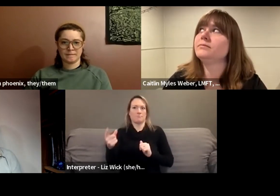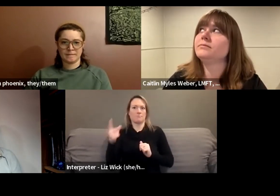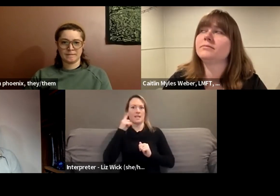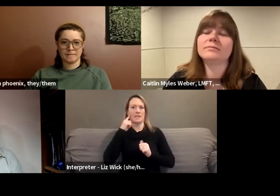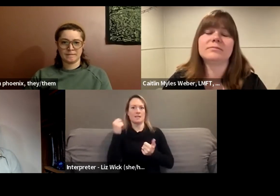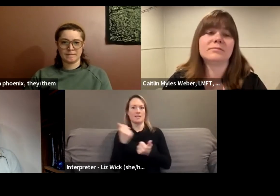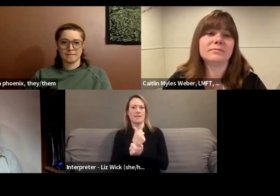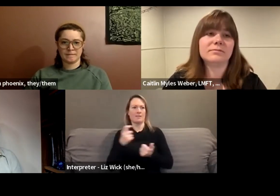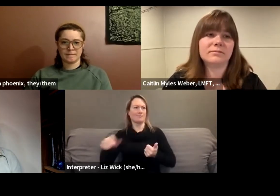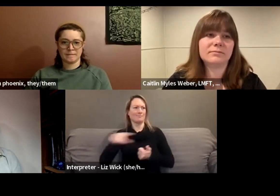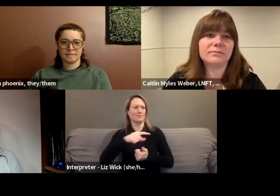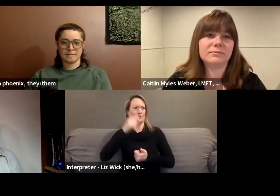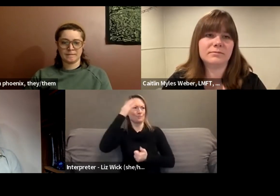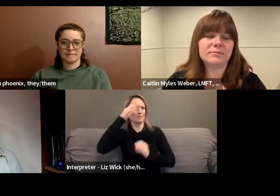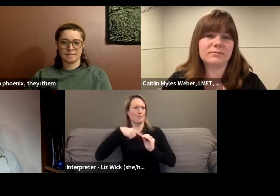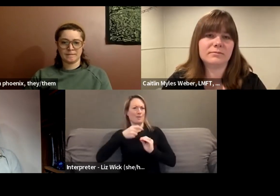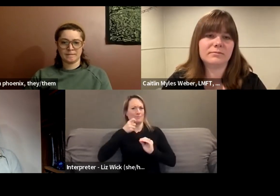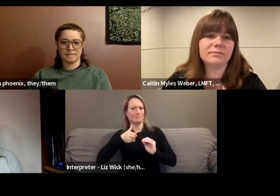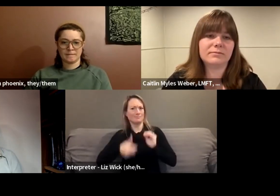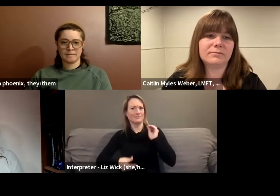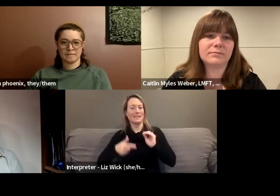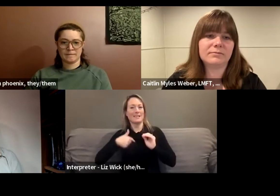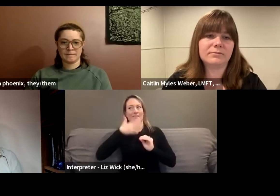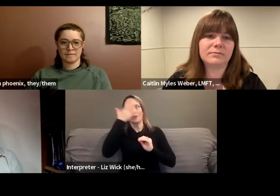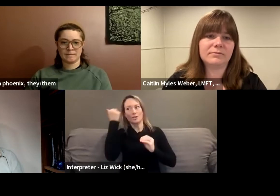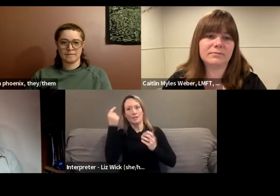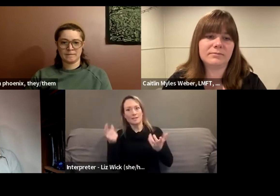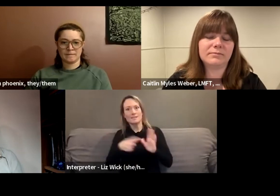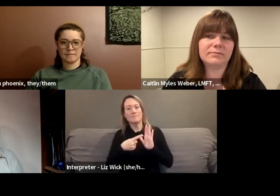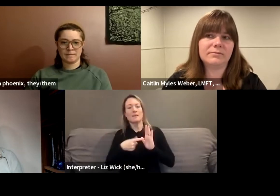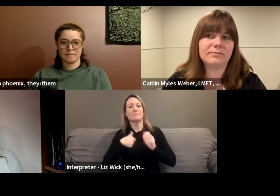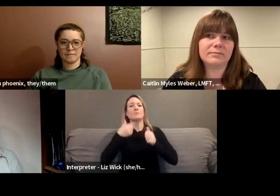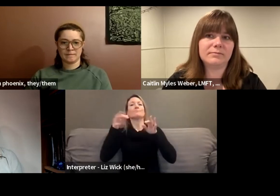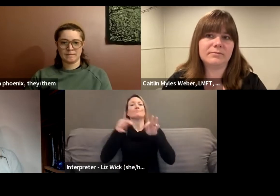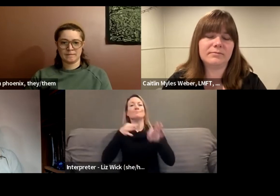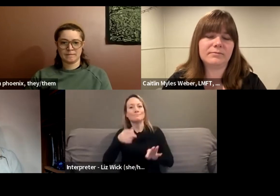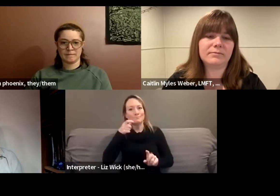And so they do get misunderstood and they do get shut out